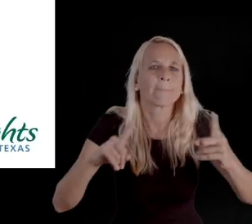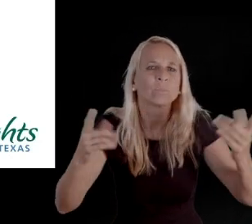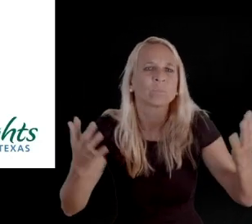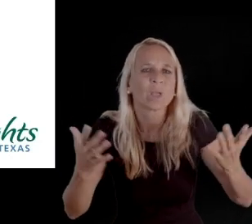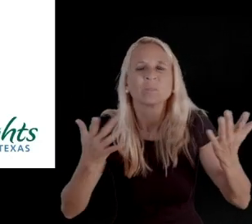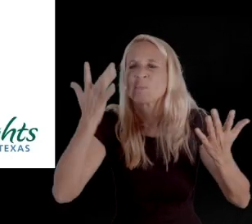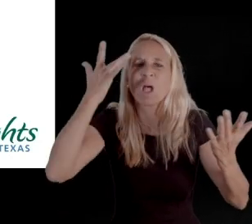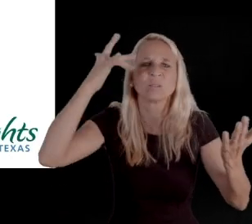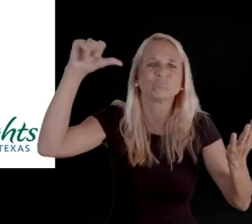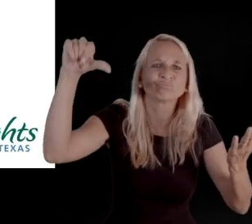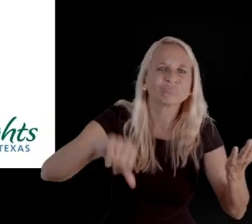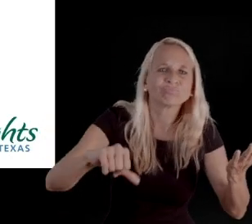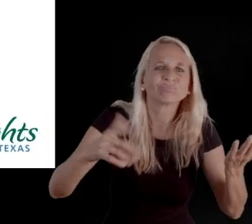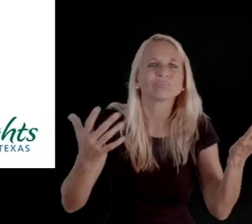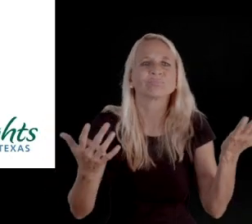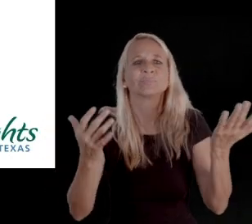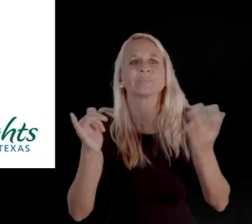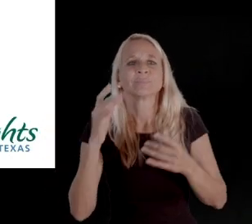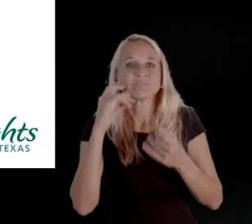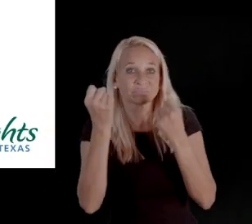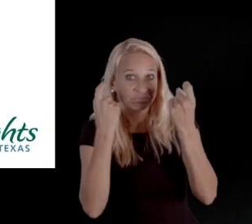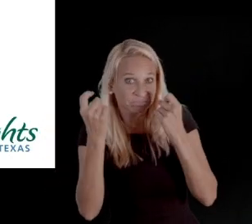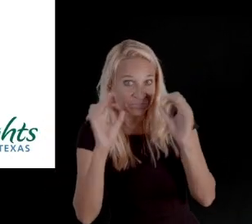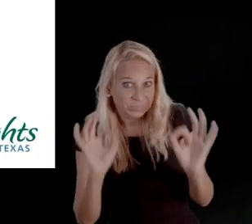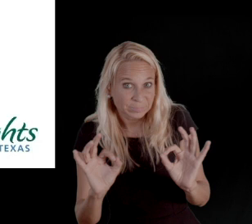what the denial is, if that's your understanding.